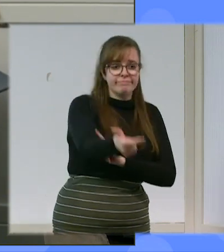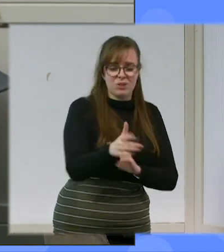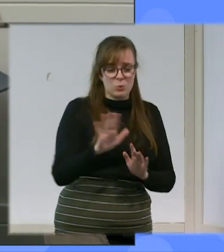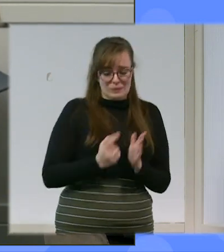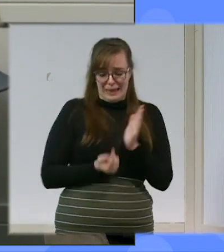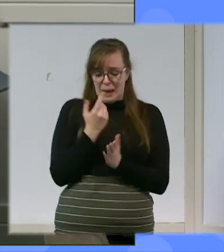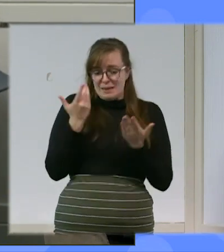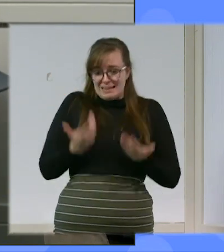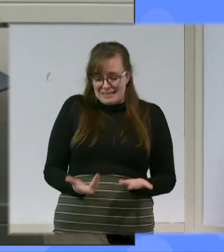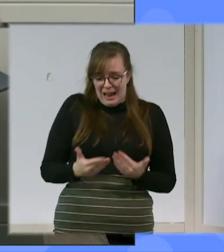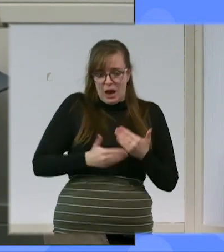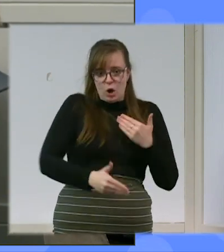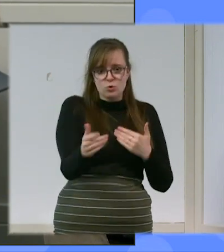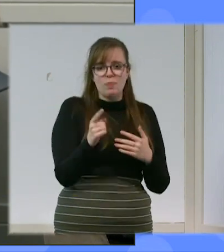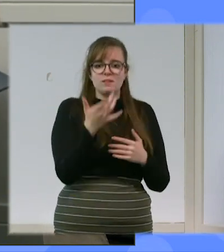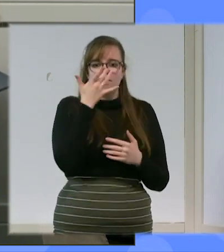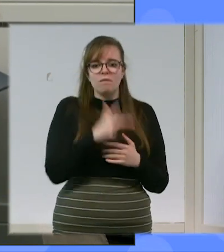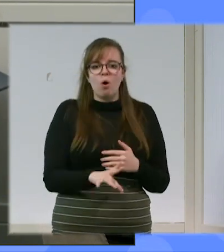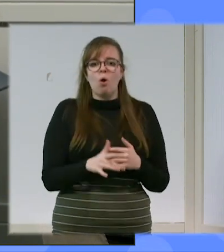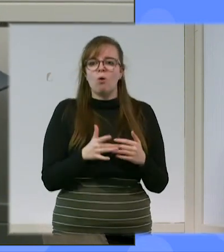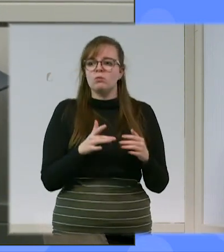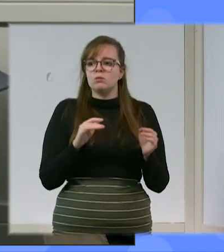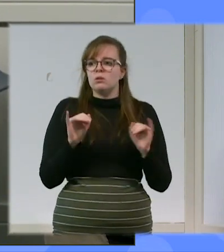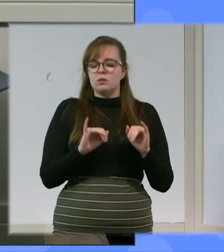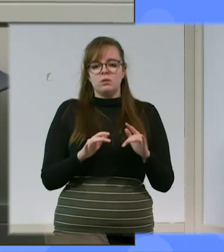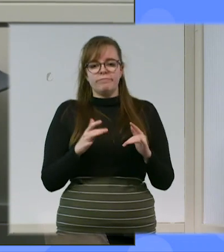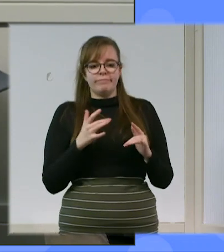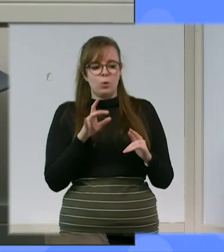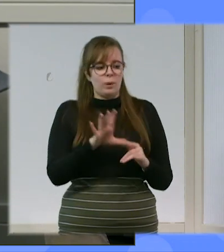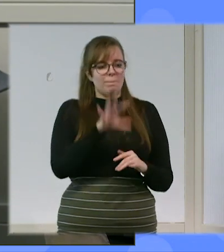now and so this false pricing that makes us choose the wrong thing but then again